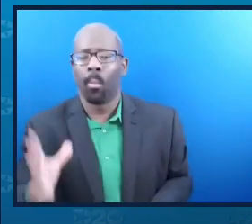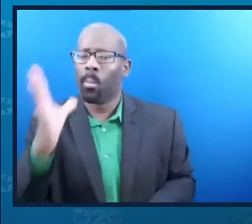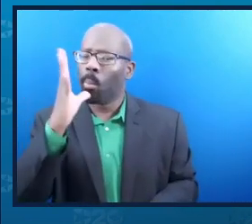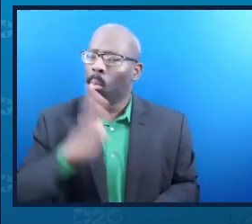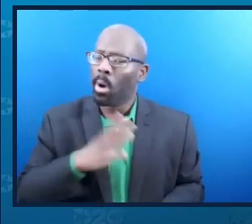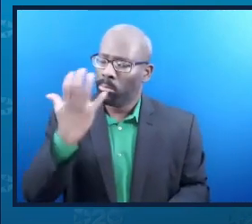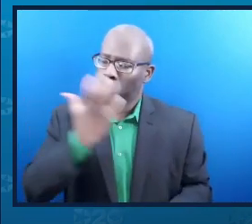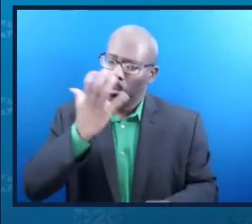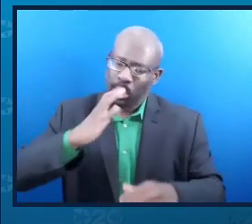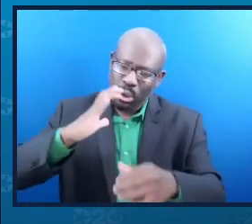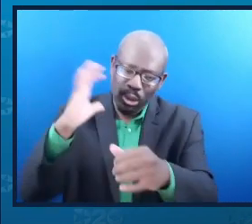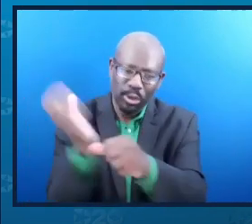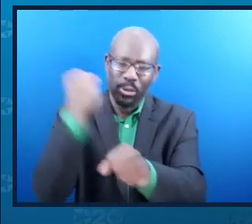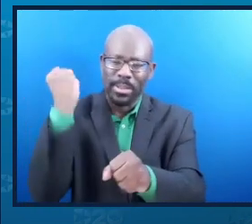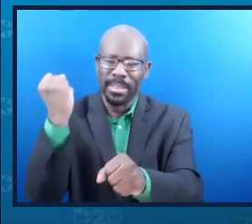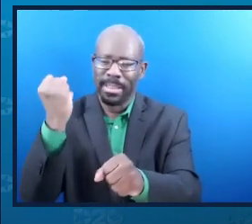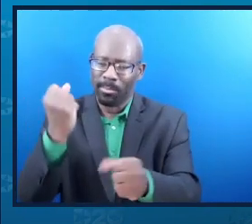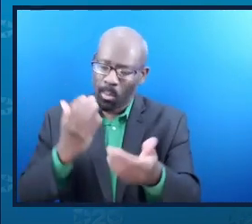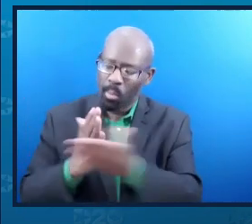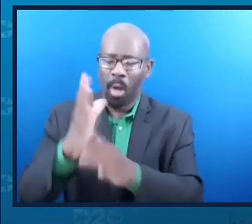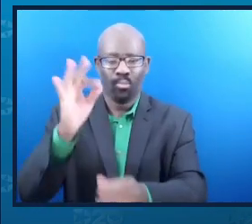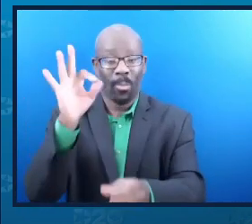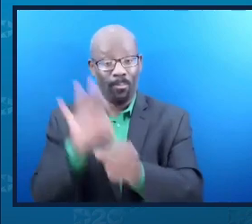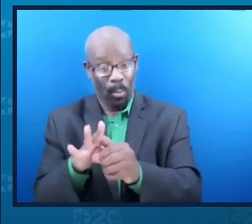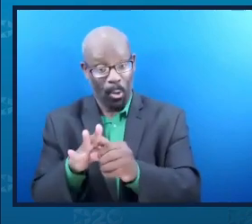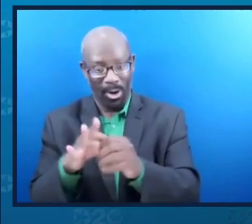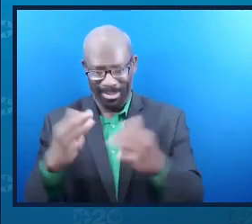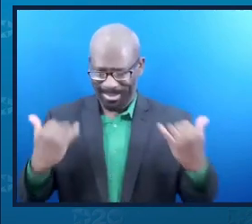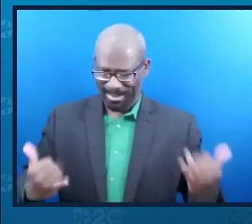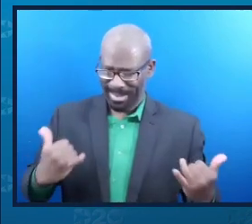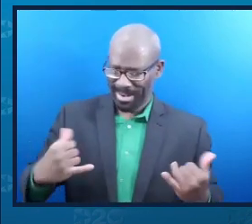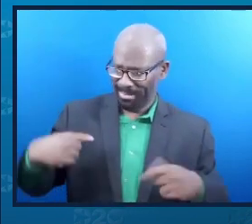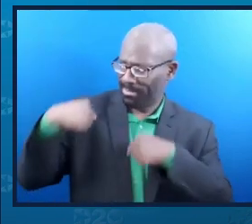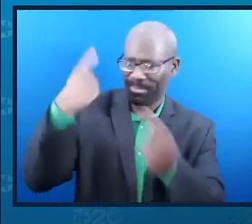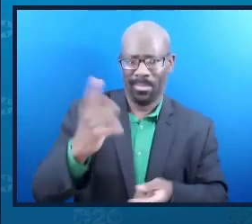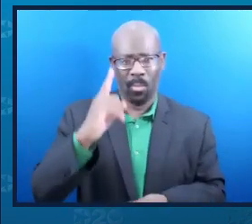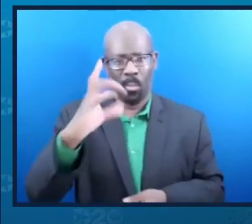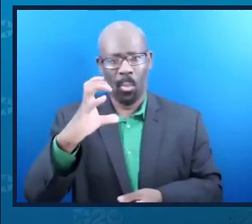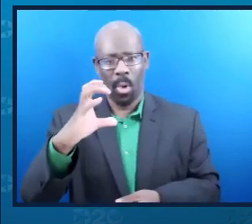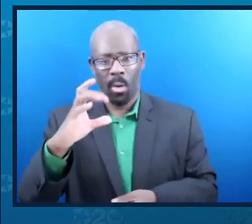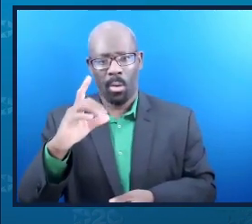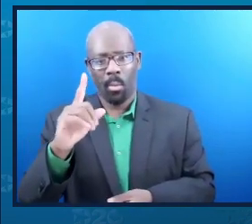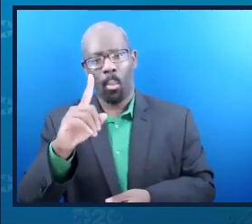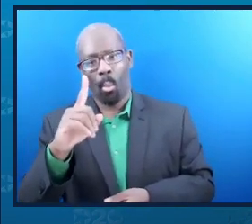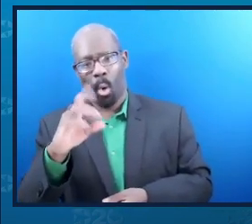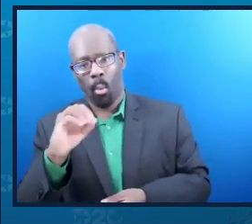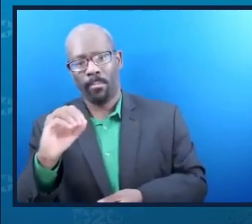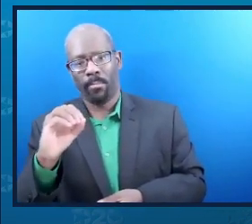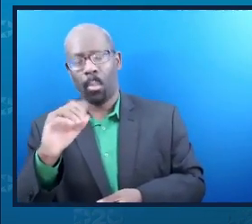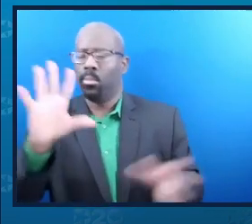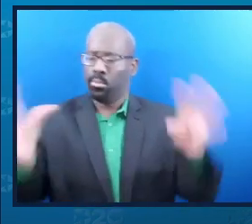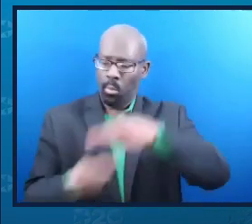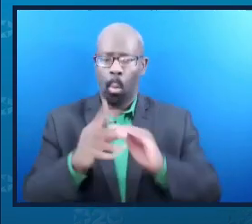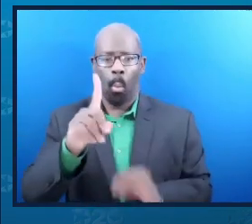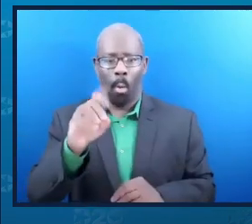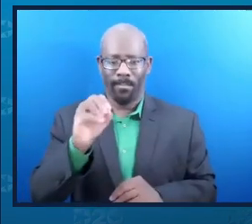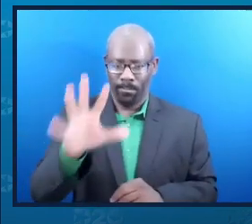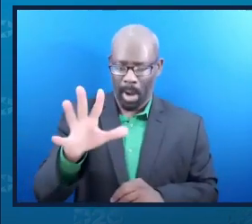WINNING THE RIGHT TO VOTE, WE CELEBRATE THE 105 WOMEN IN THE